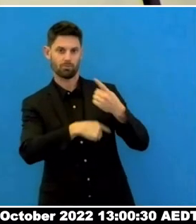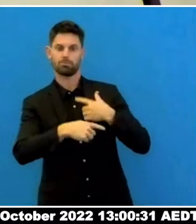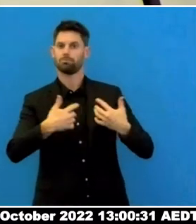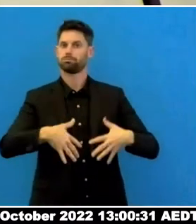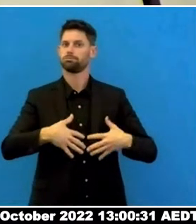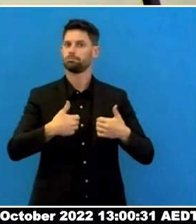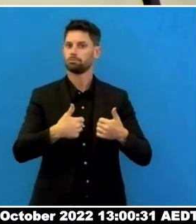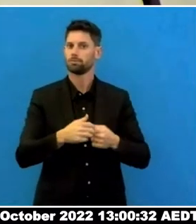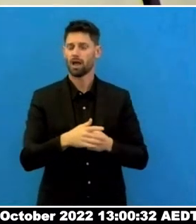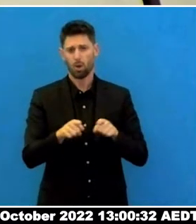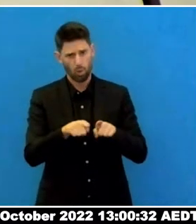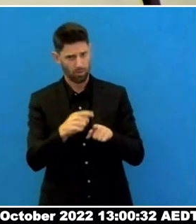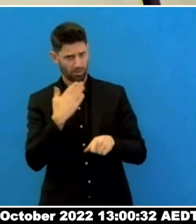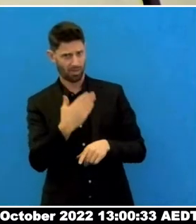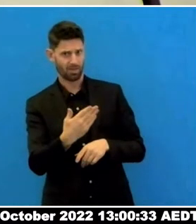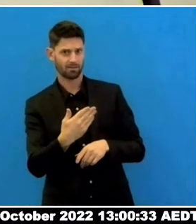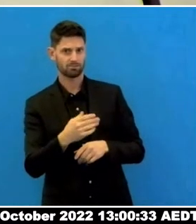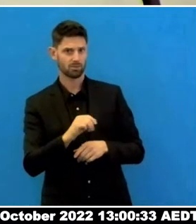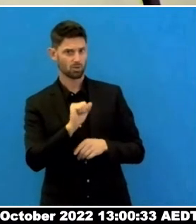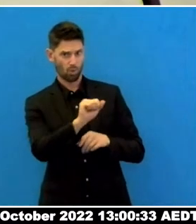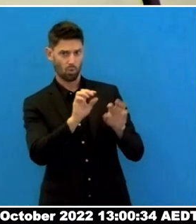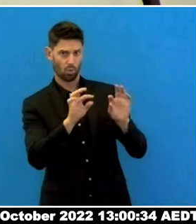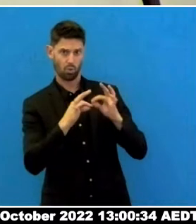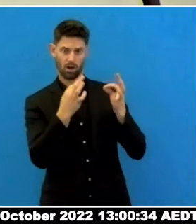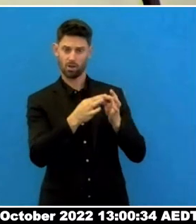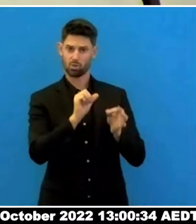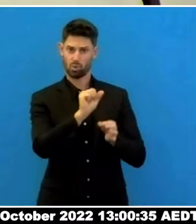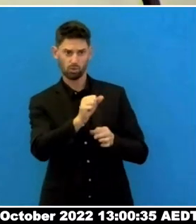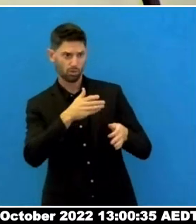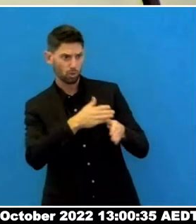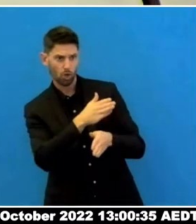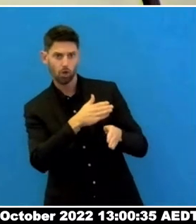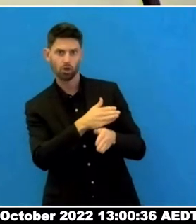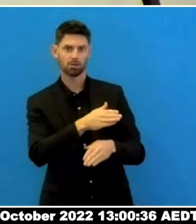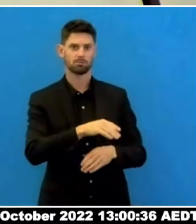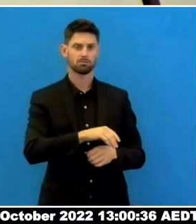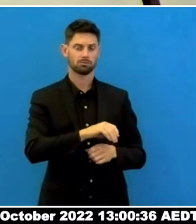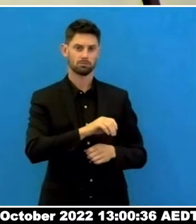and thank you for the work that Foundation does and your role in it.